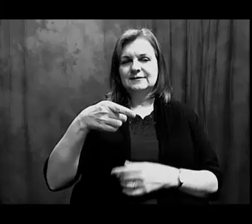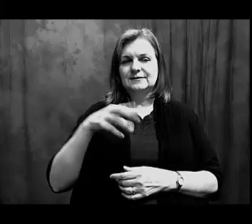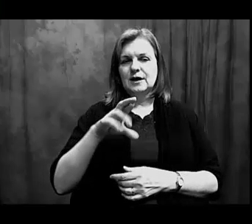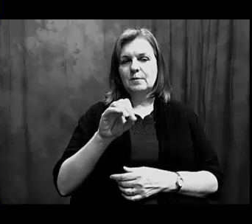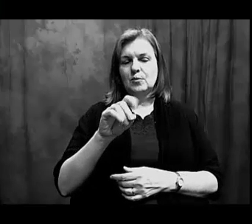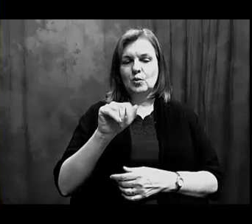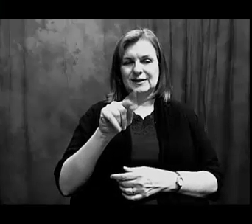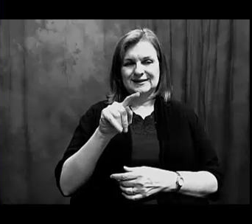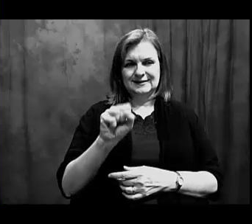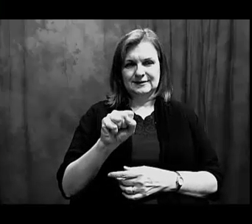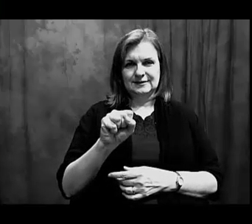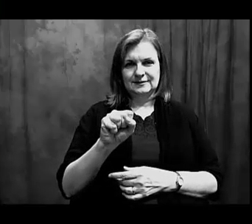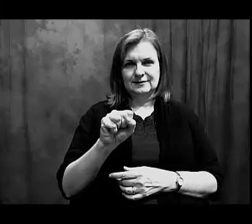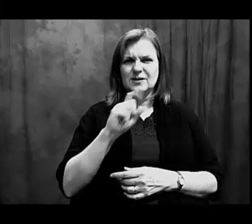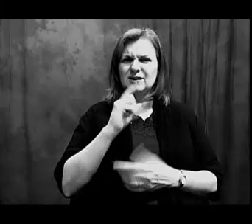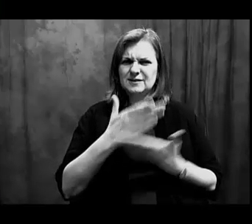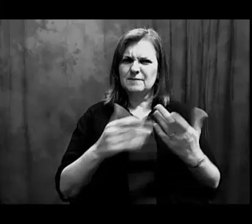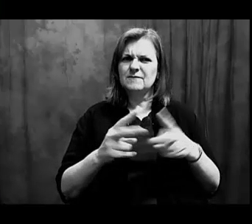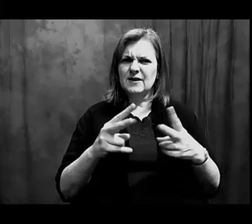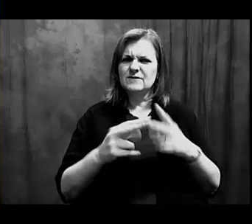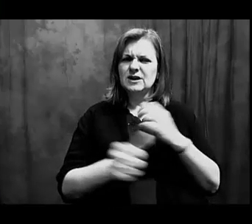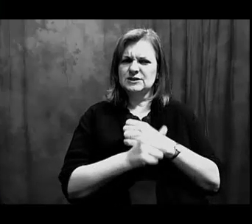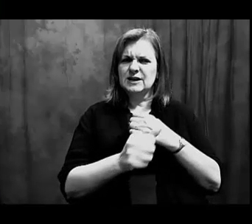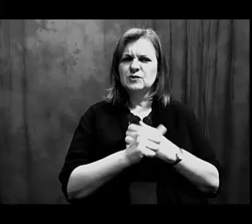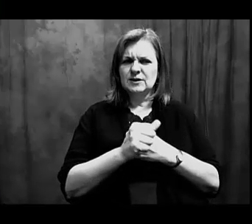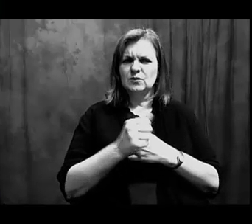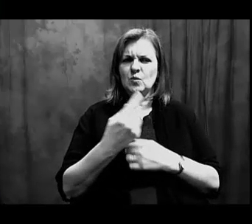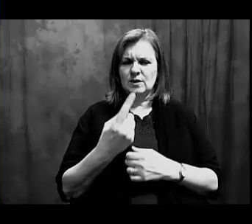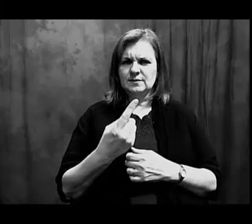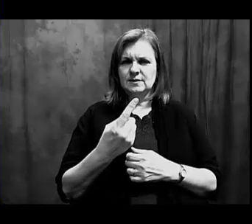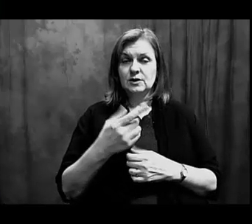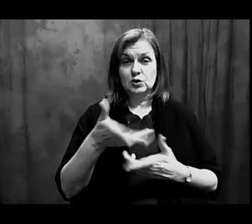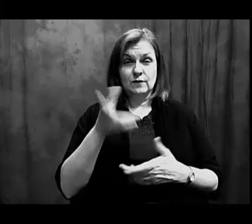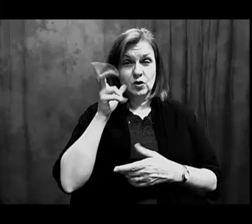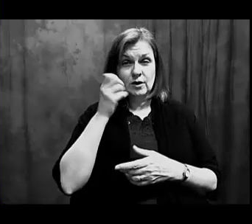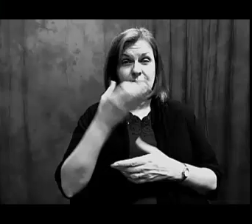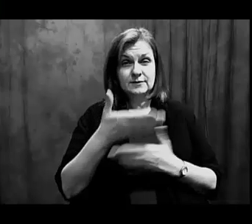there -- some you may have heard of before